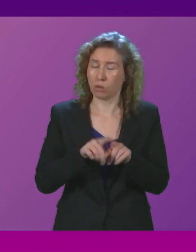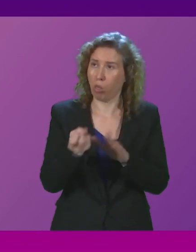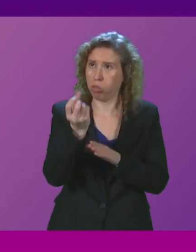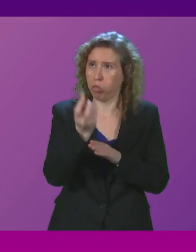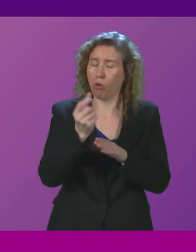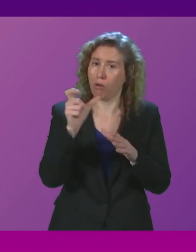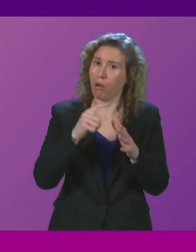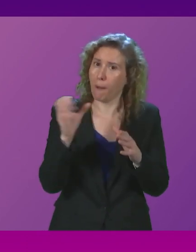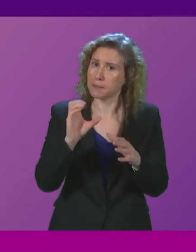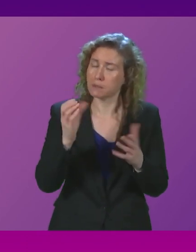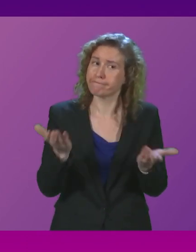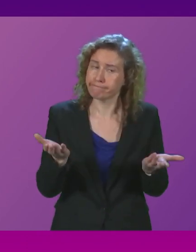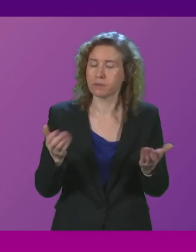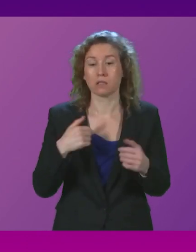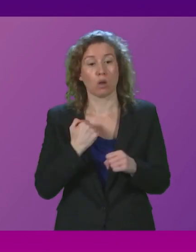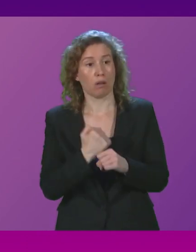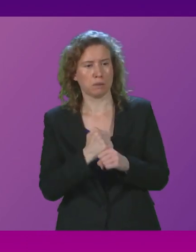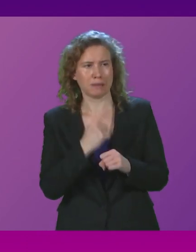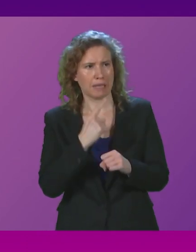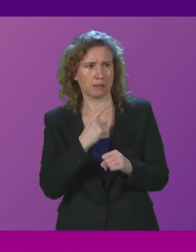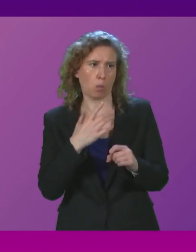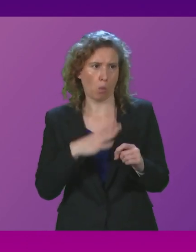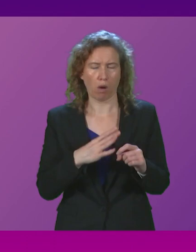Despite the Scottish Government’s much-vaunted target of a million zero-carbon heated homes